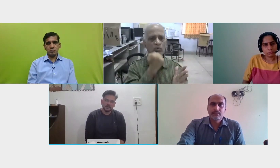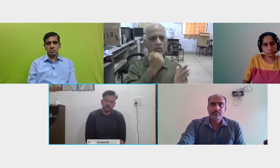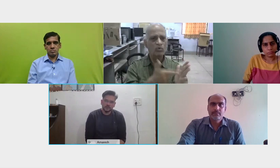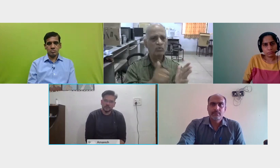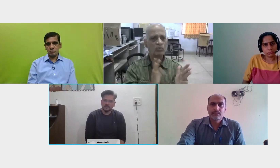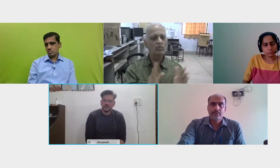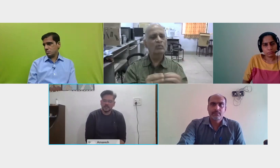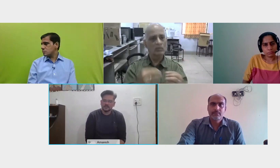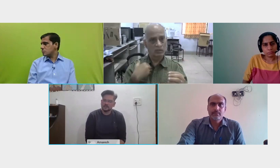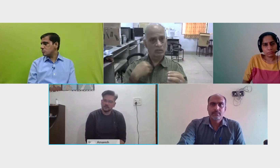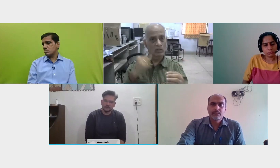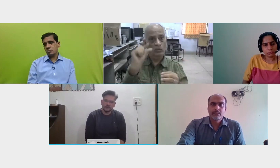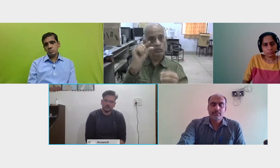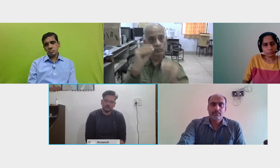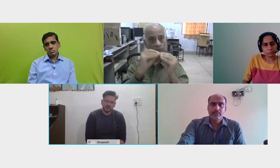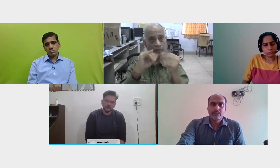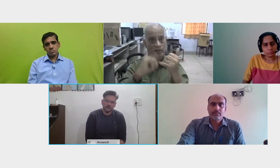certified interpreters. So do you have classes or any other courses for interpreting there